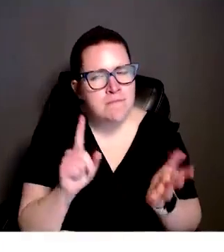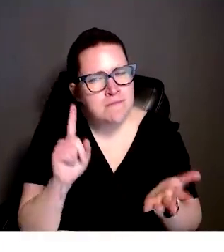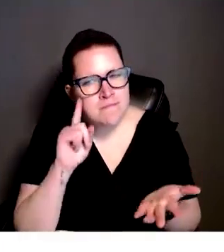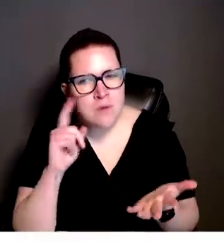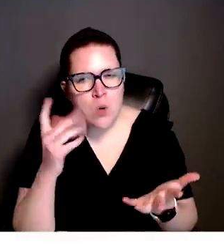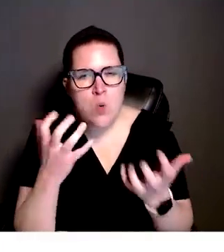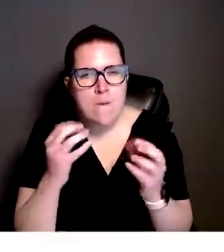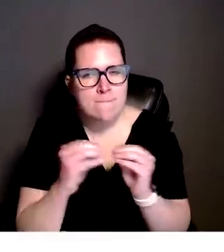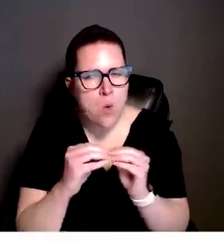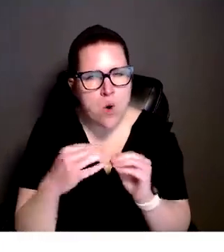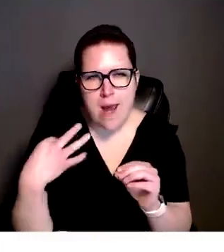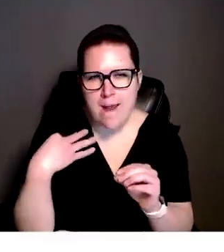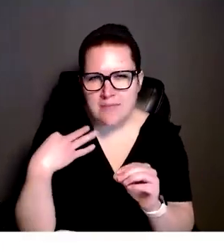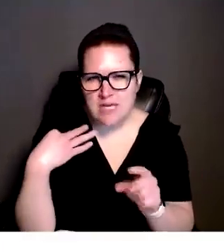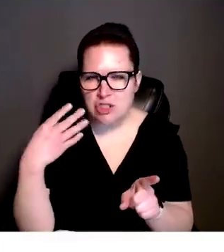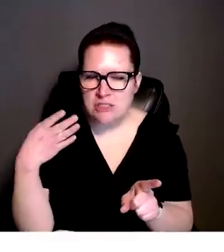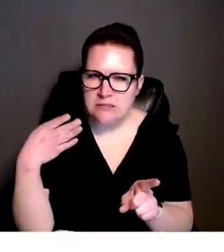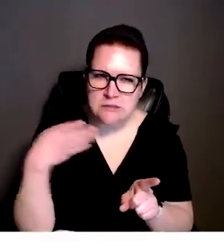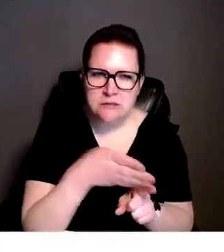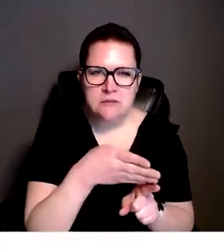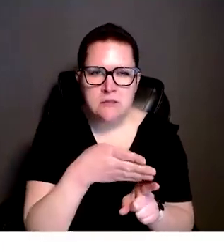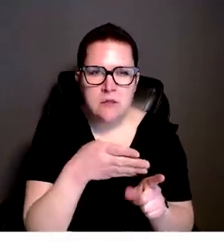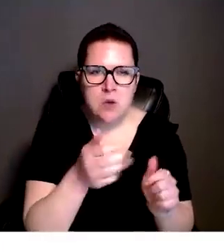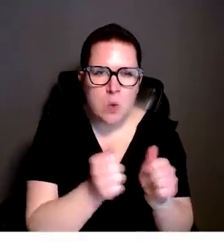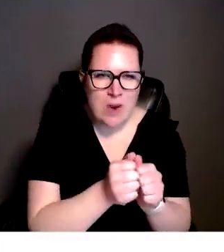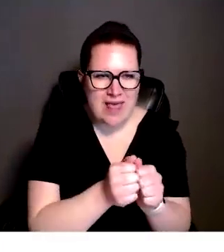applications that would be relevant to the supporting the caregiver at home.